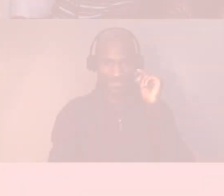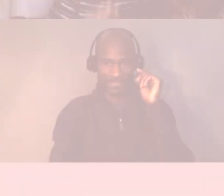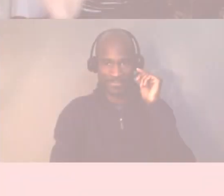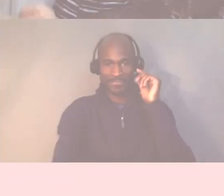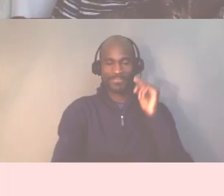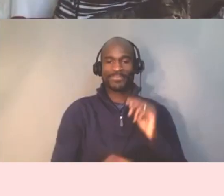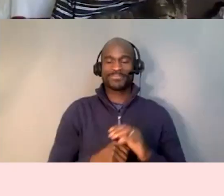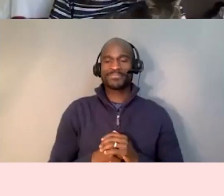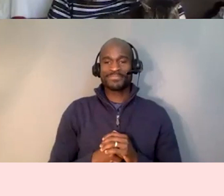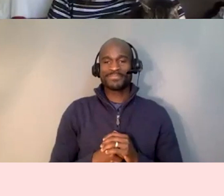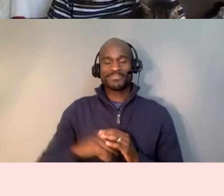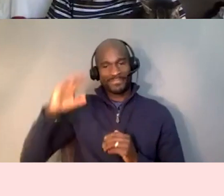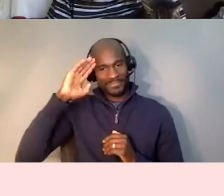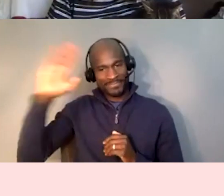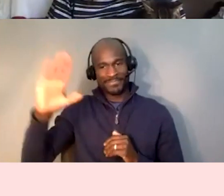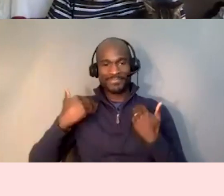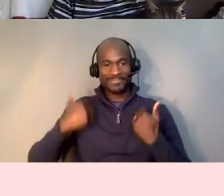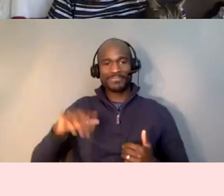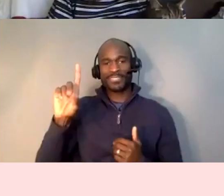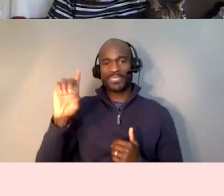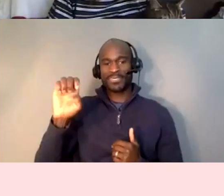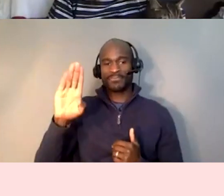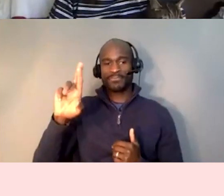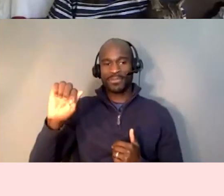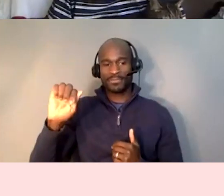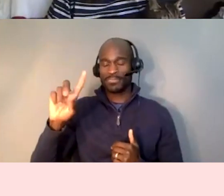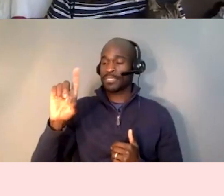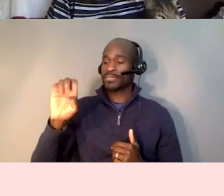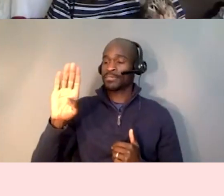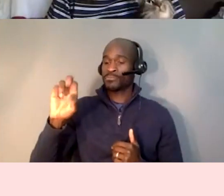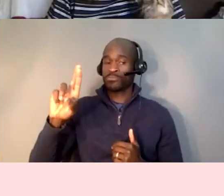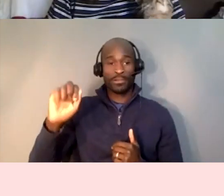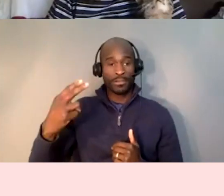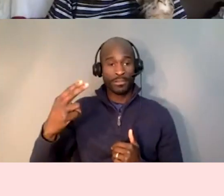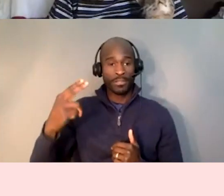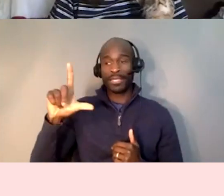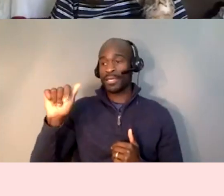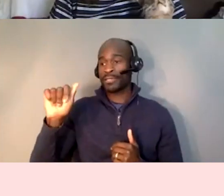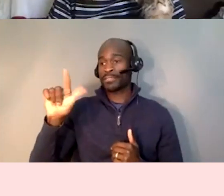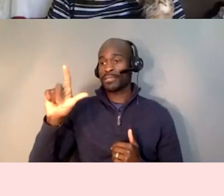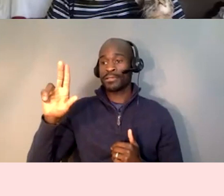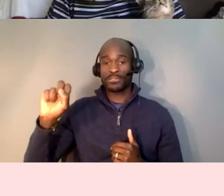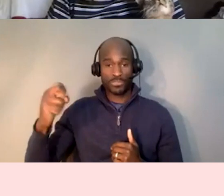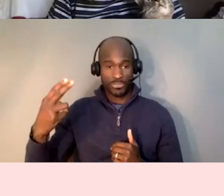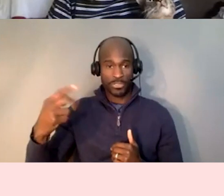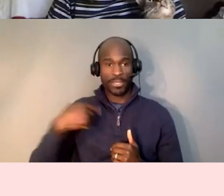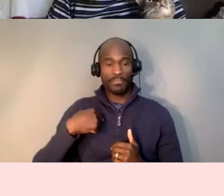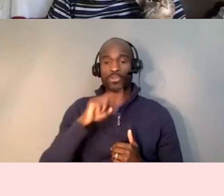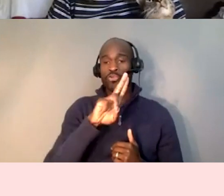Hi, I'm Deborah Lalush as Makayla said I'm a UX designer and researcher and I'm going